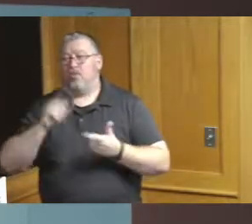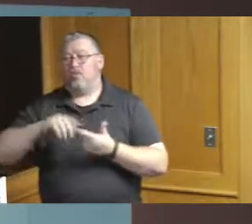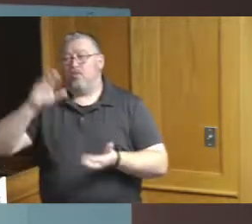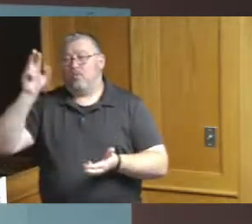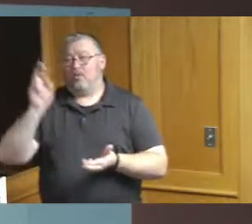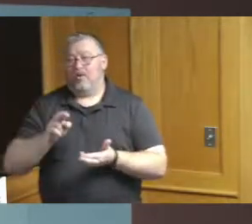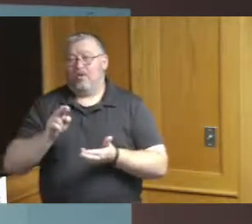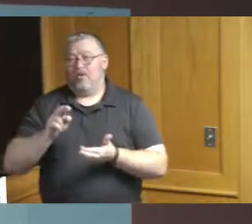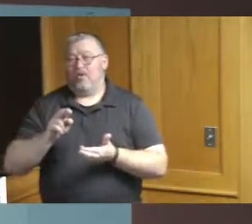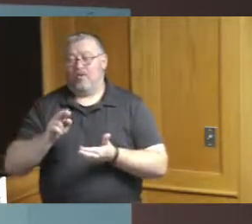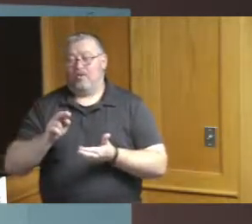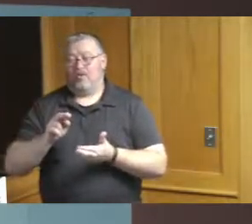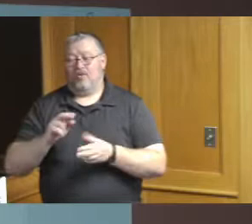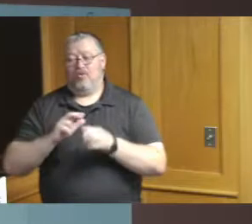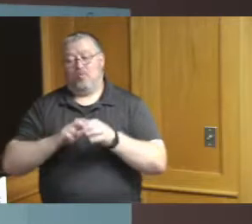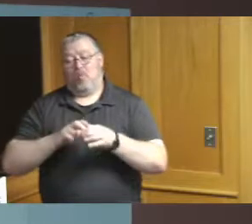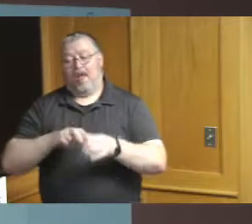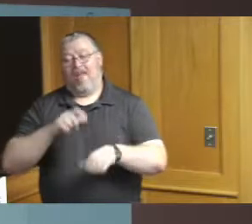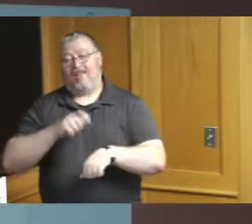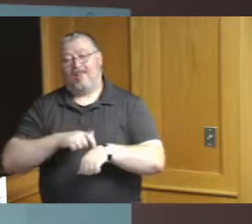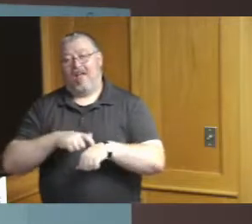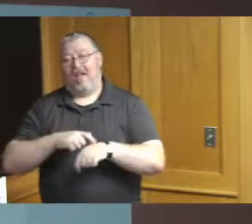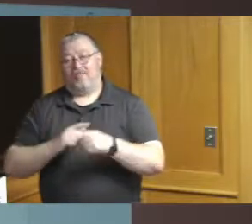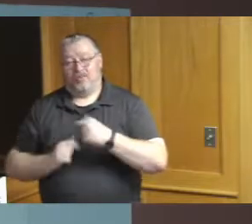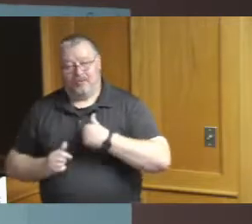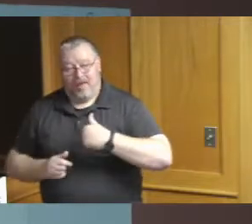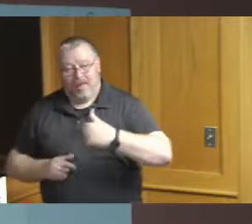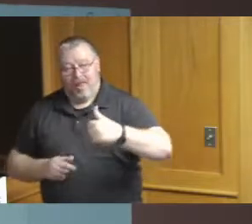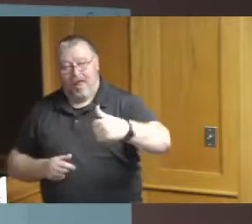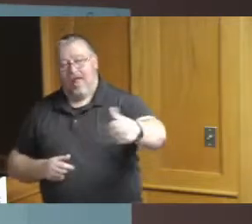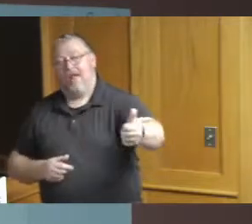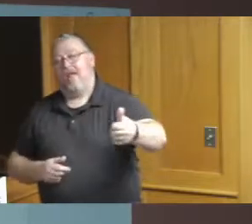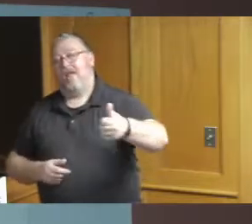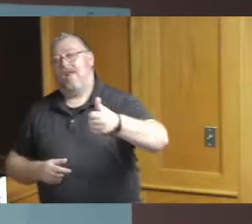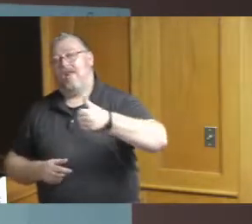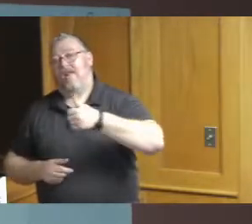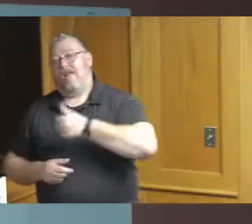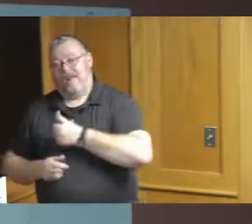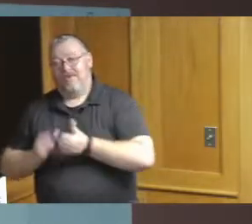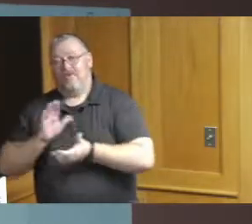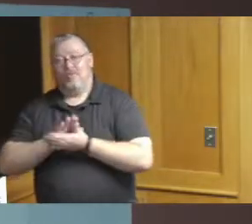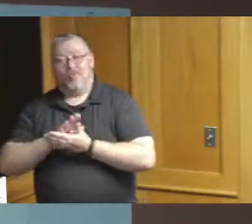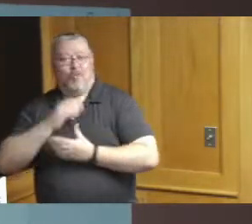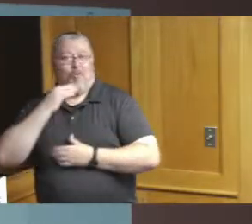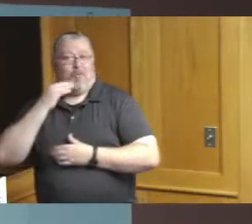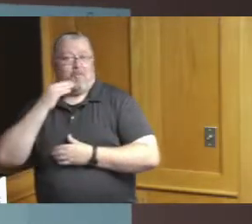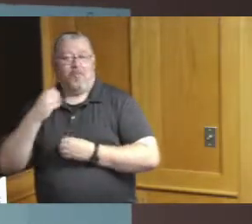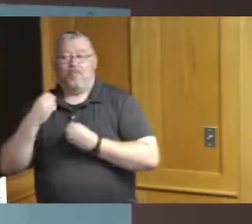average travel time for the students to get to and from school to provide multiple trip options for